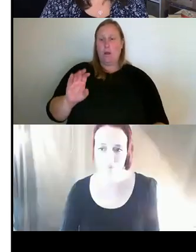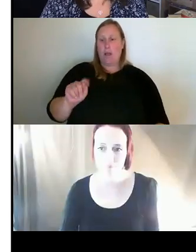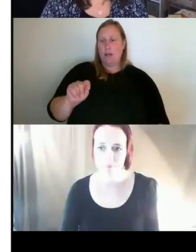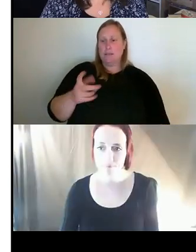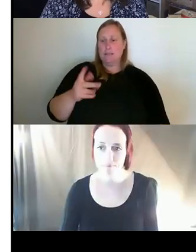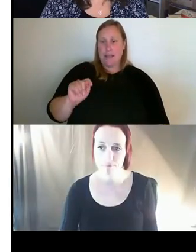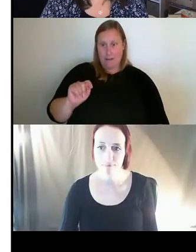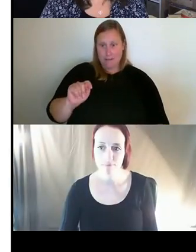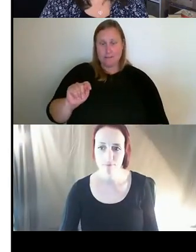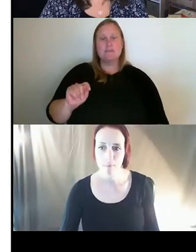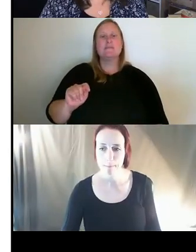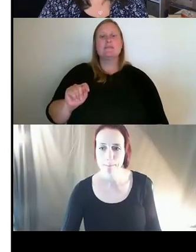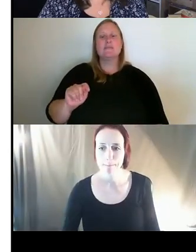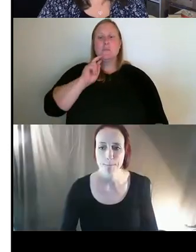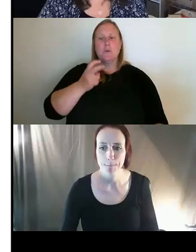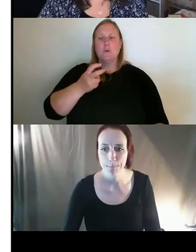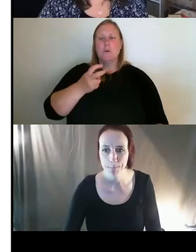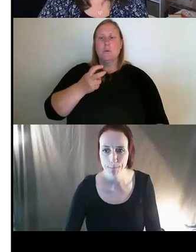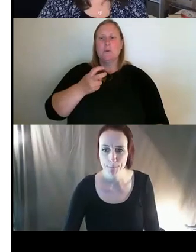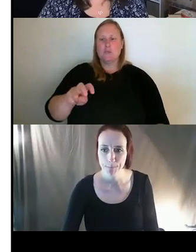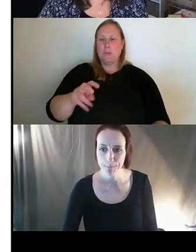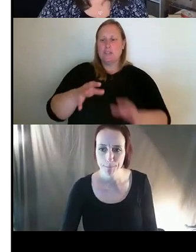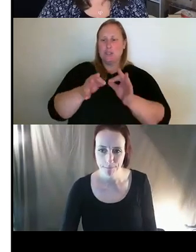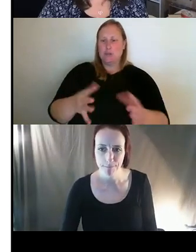We will go to the next tool, which is Hemingway App.